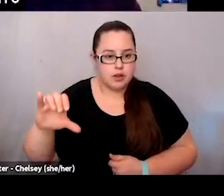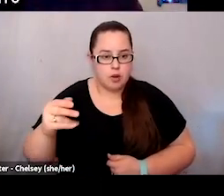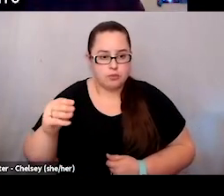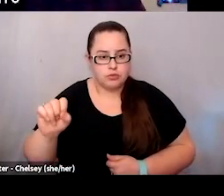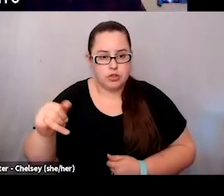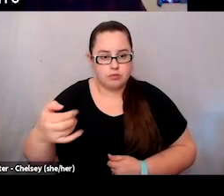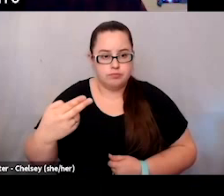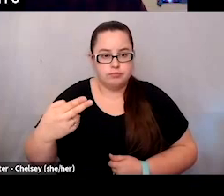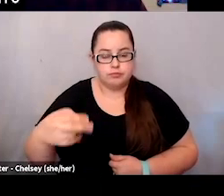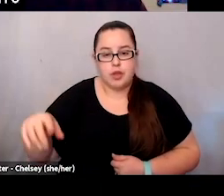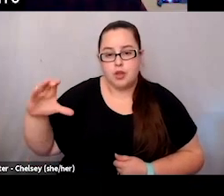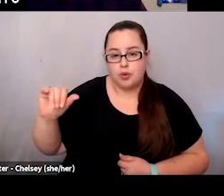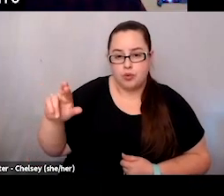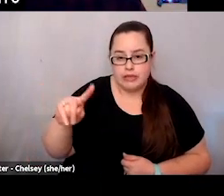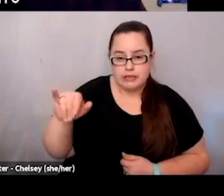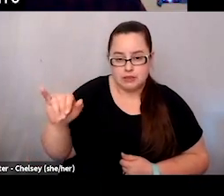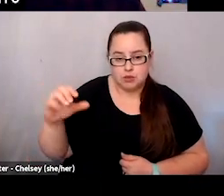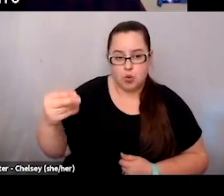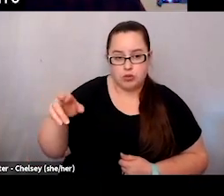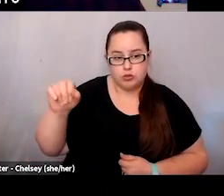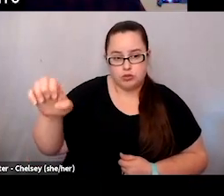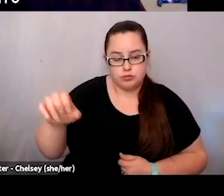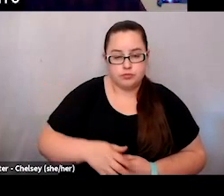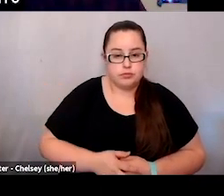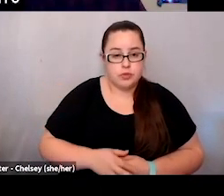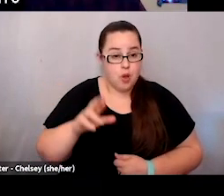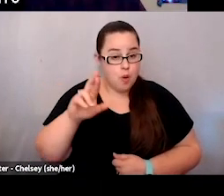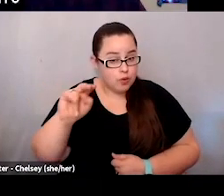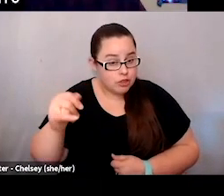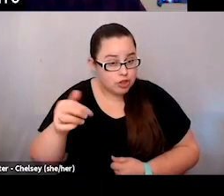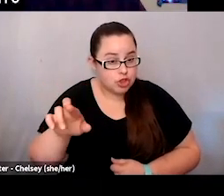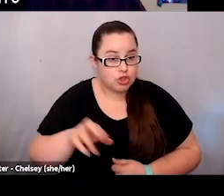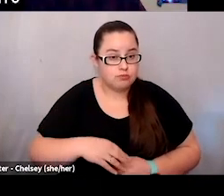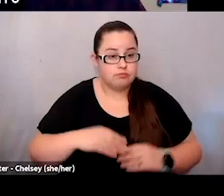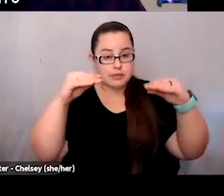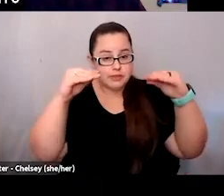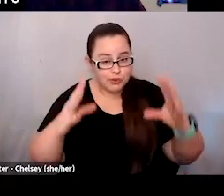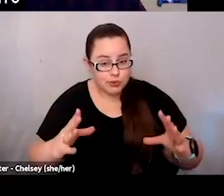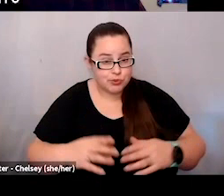Squanto, Red Cloud, Tecumseh, and Crazy Horse.